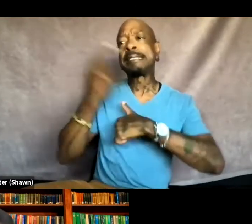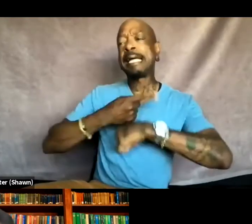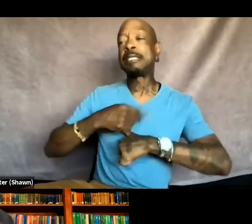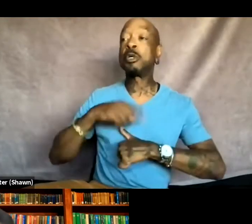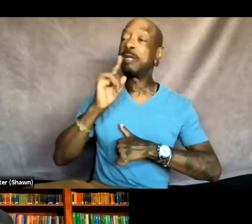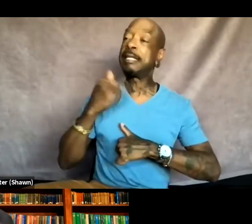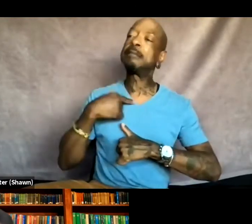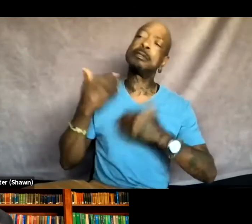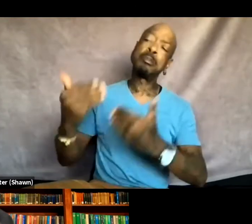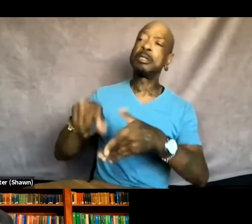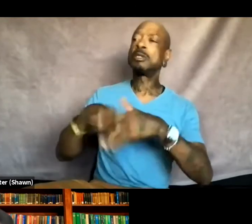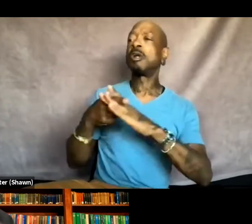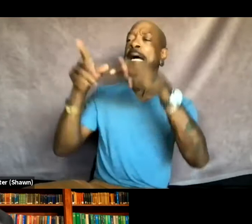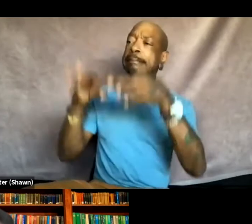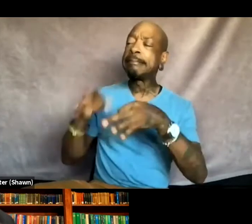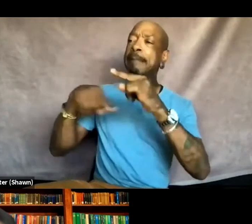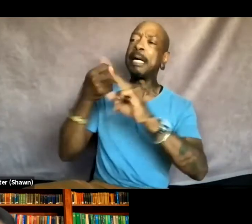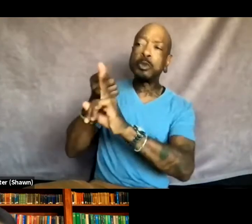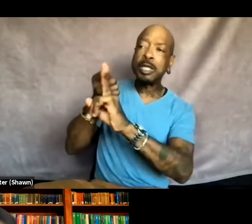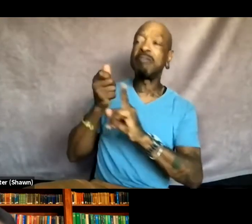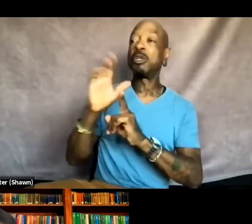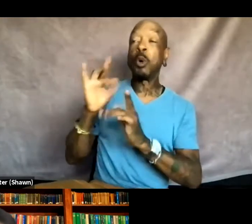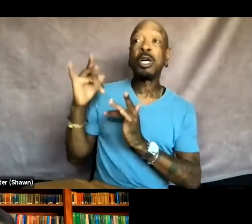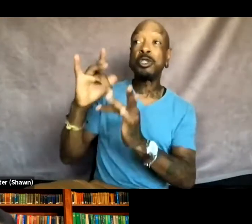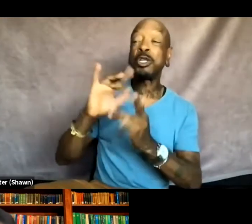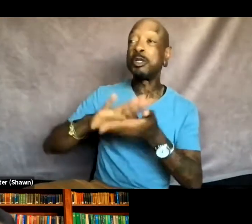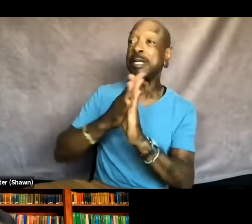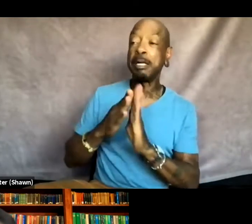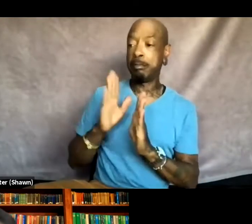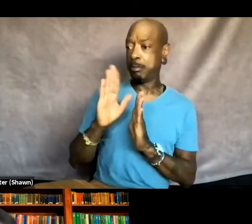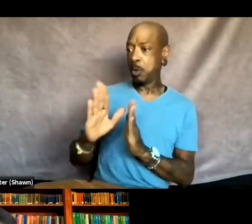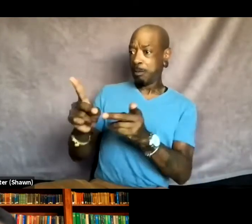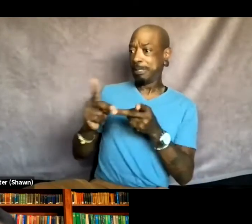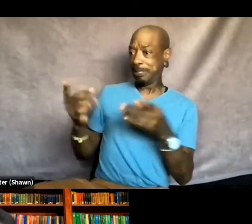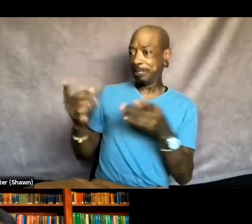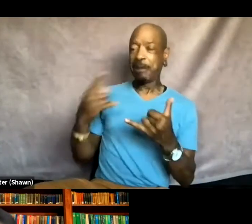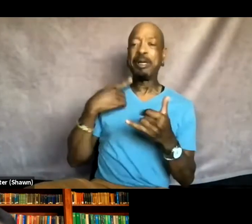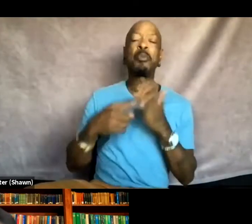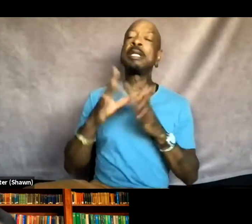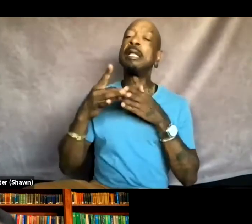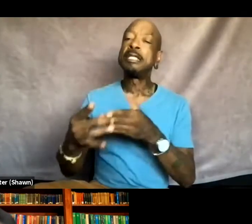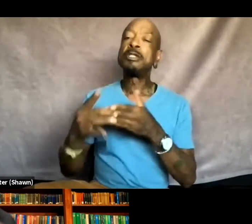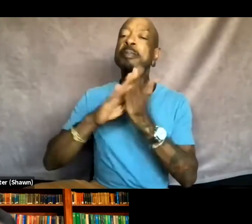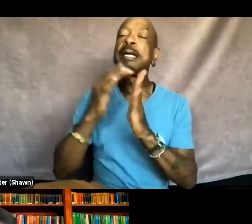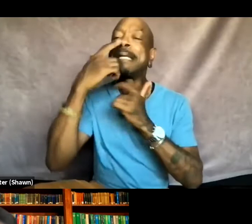by telling us about yourself tell us about your journey to becoming where you are and what led you to be interested in the different aspects of your career.